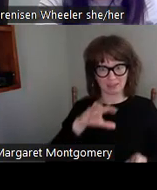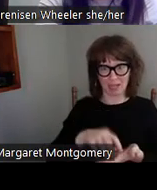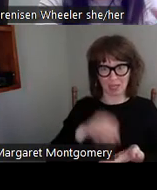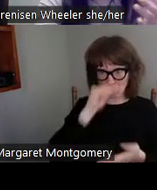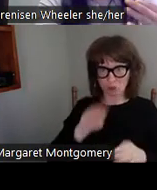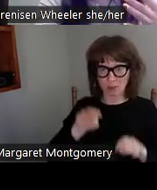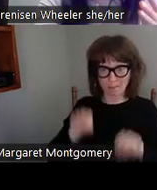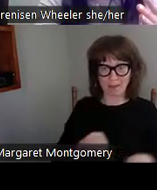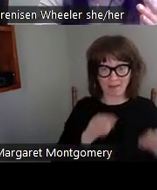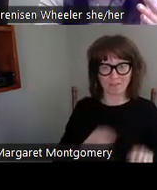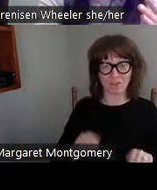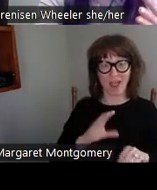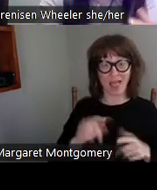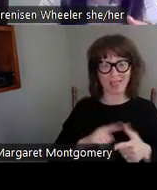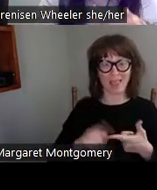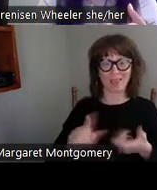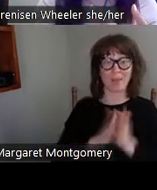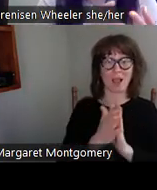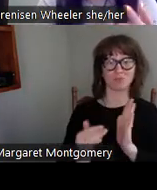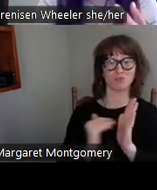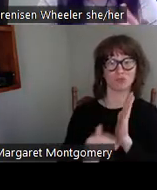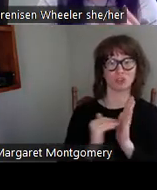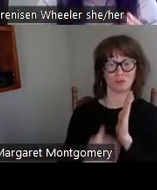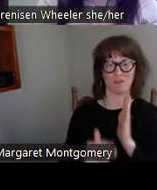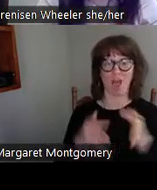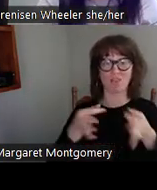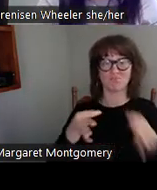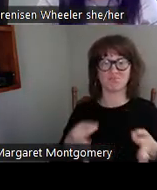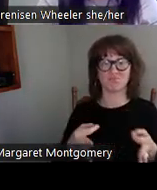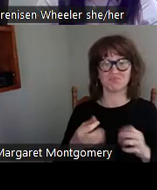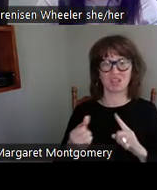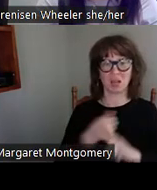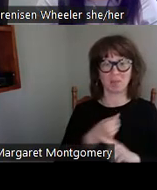abuse and forms of media that display model and even promotive behaviors.